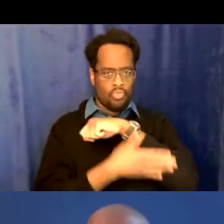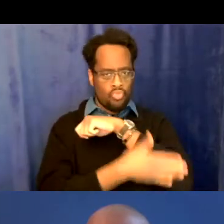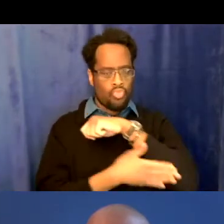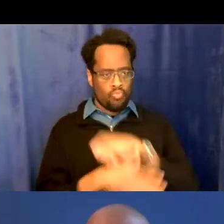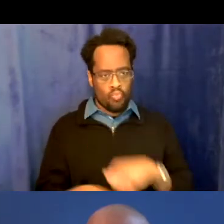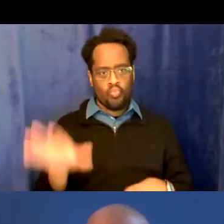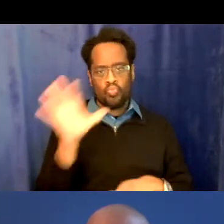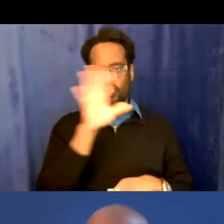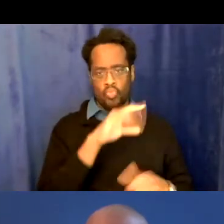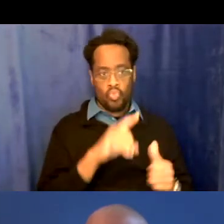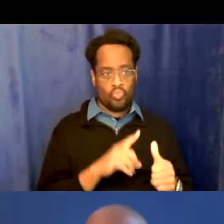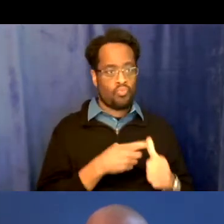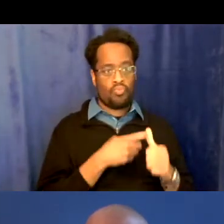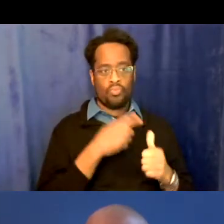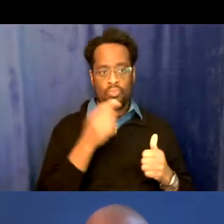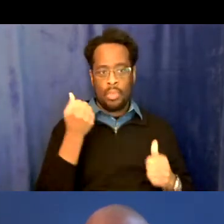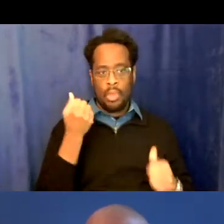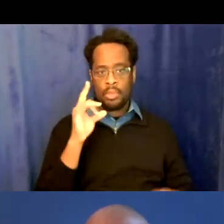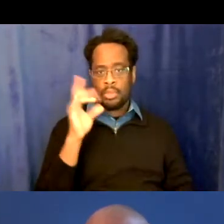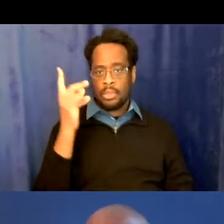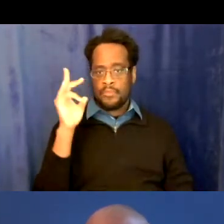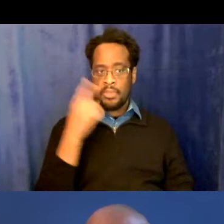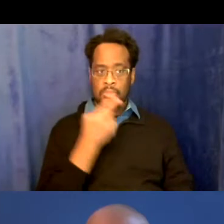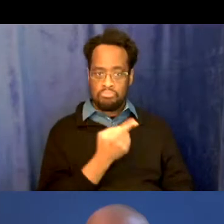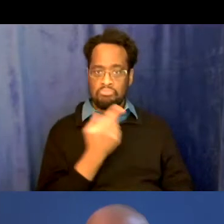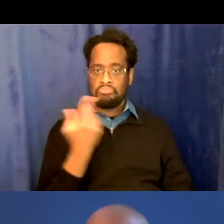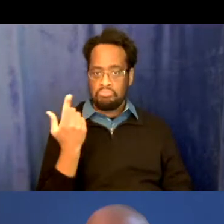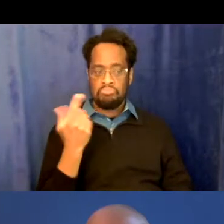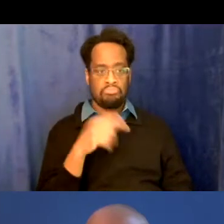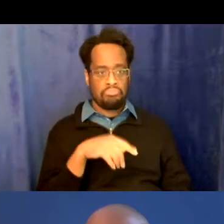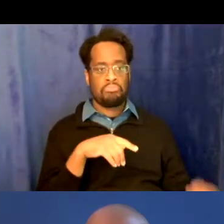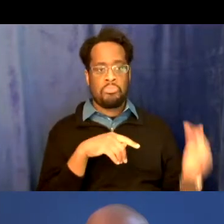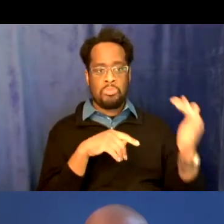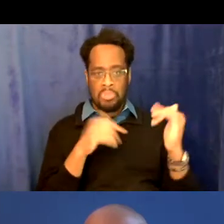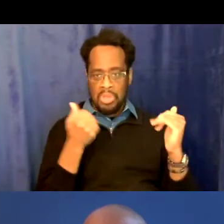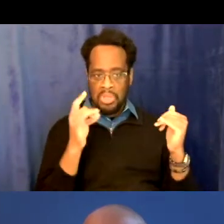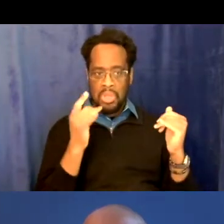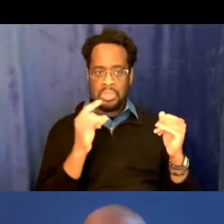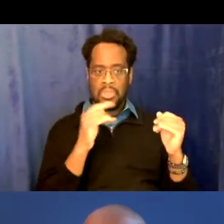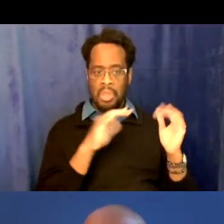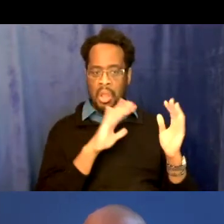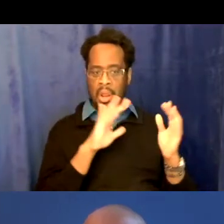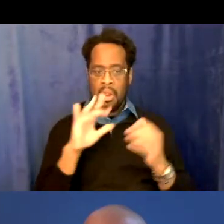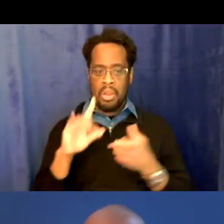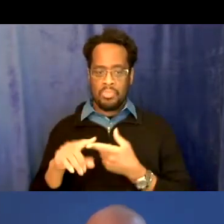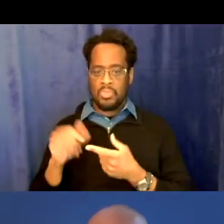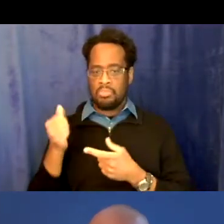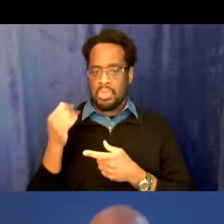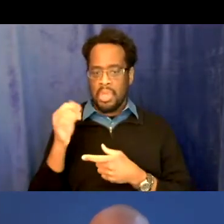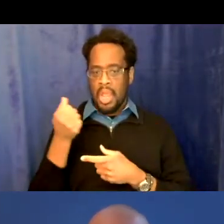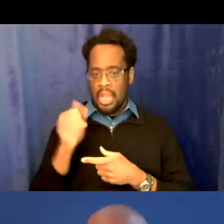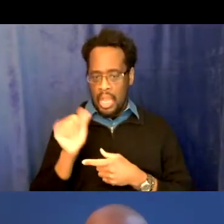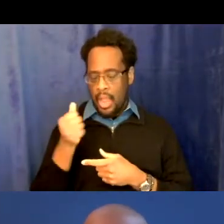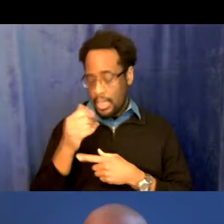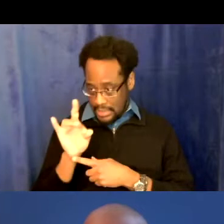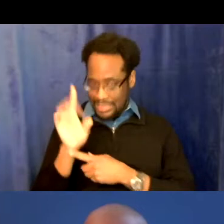in the country. um The first school was in 1817 and then you have 1851 and moving forward 1865.